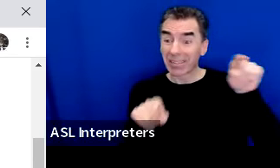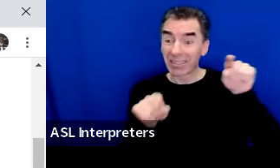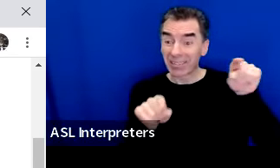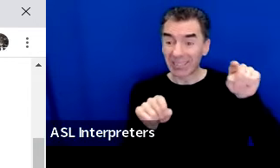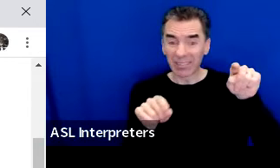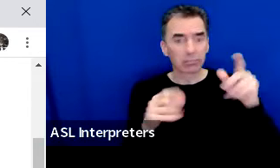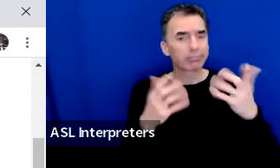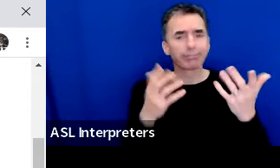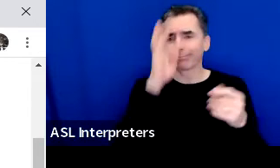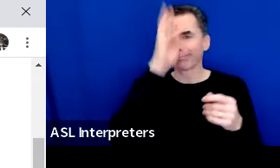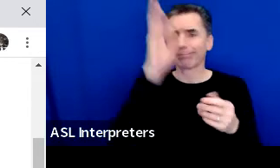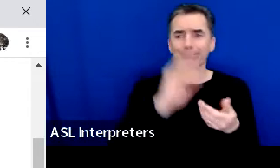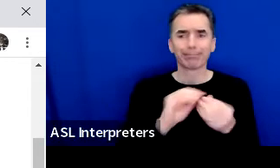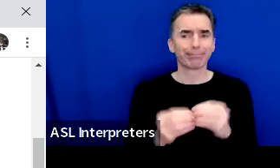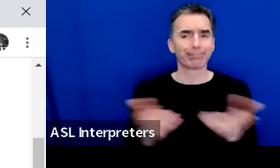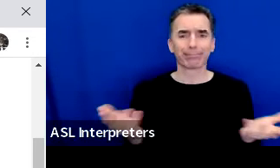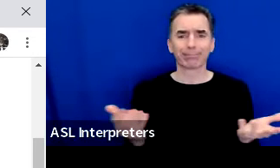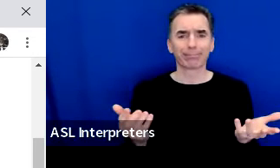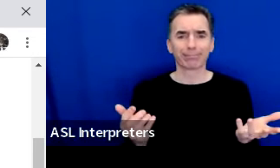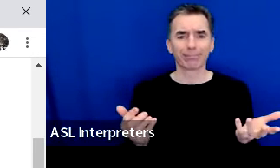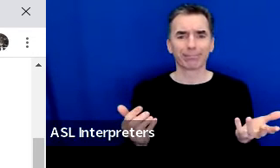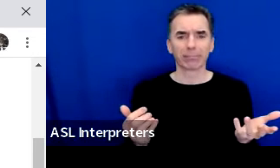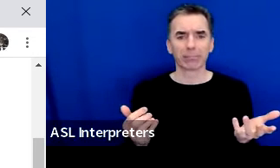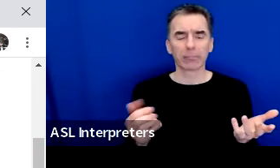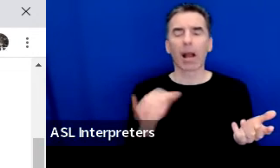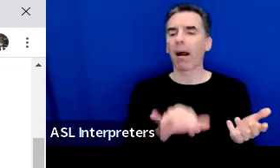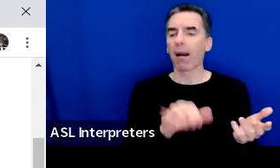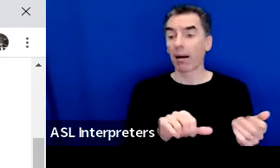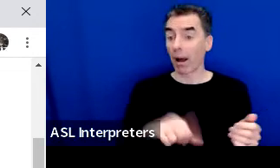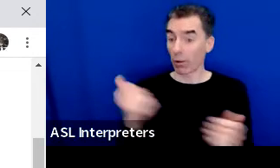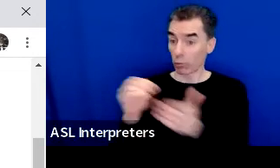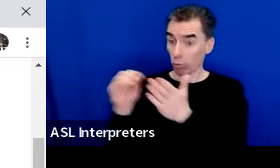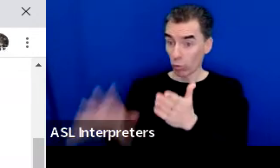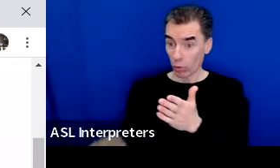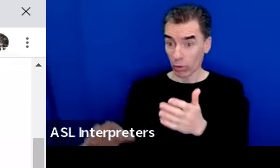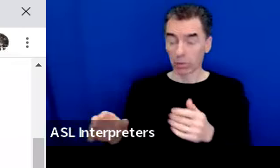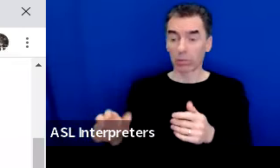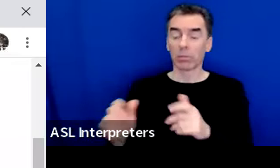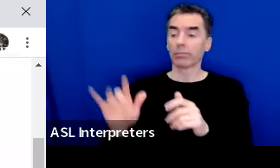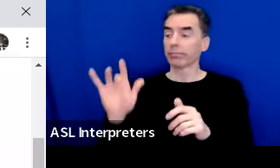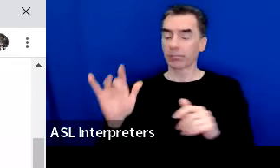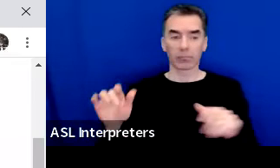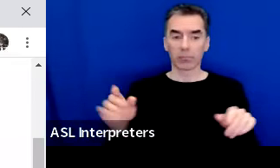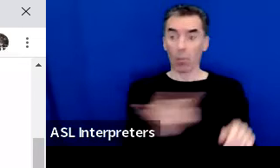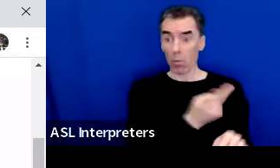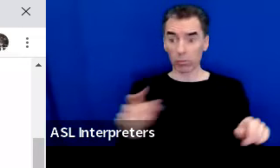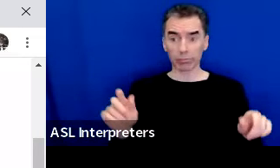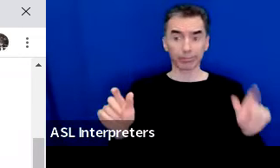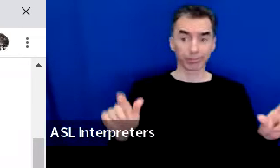So if another student does the same, does the problem, you're going to get a slightly different problem with the same